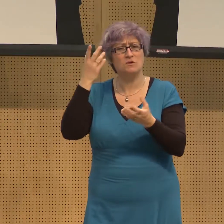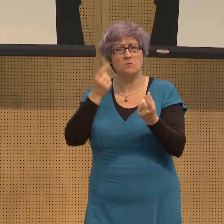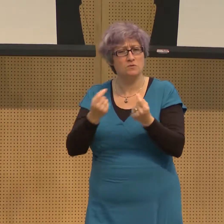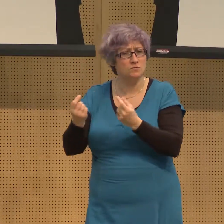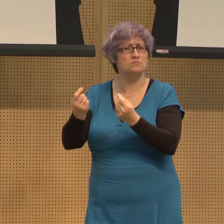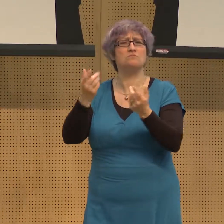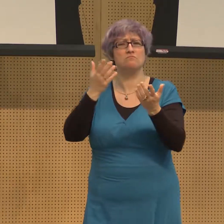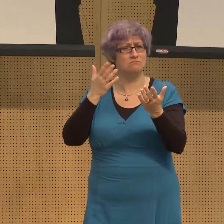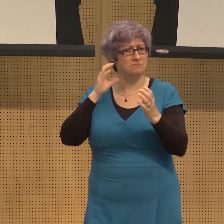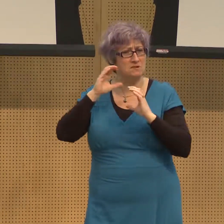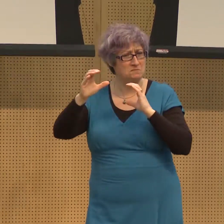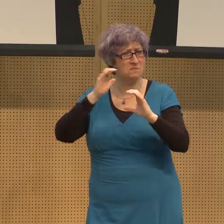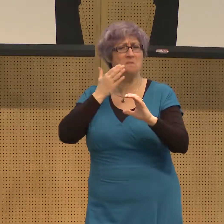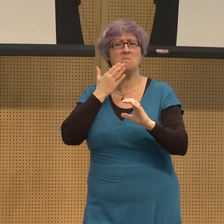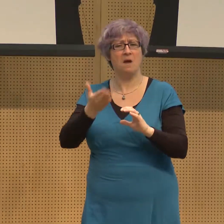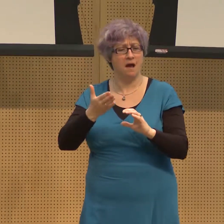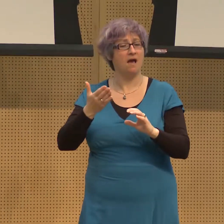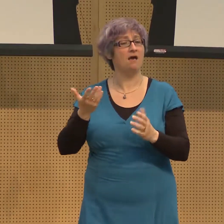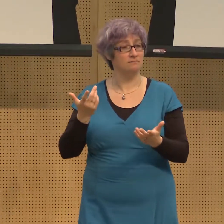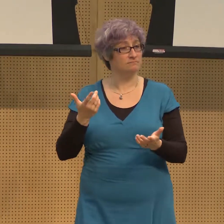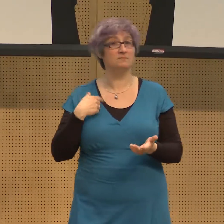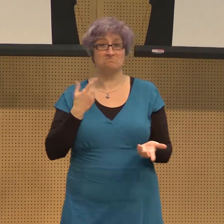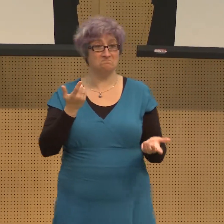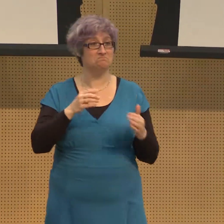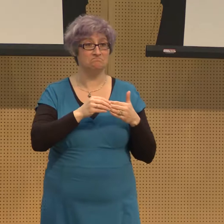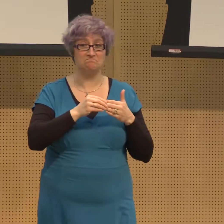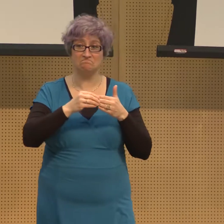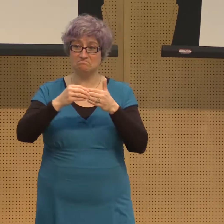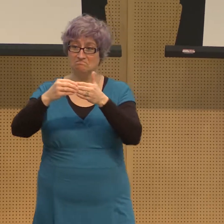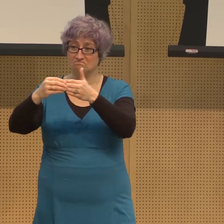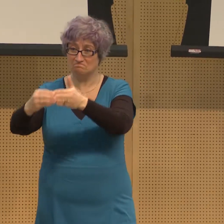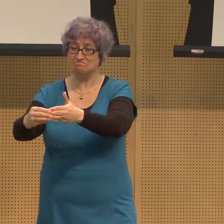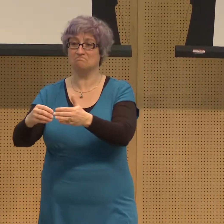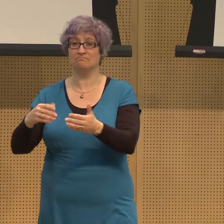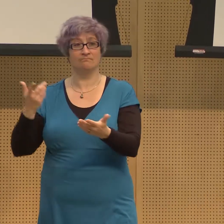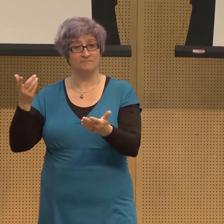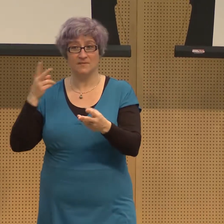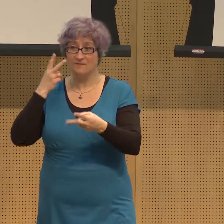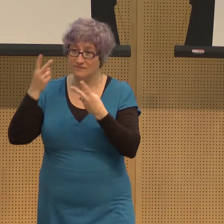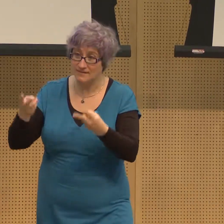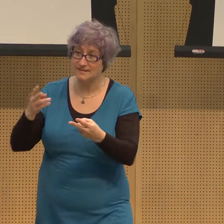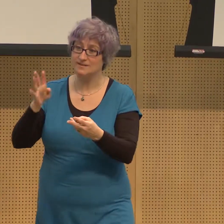Um, so, you know, we knew that people who were deaf there could communicate well enough in these farm settings.